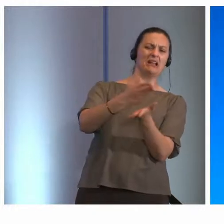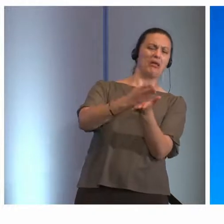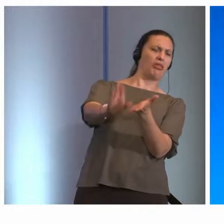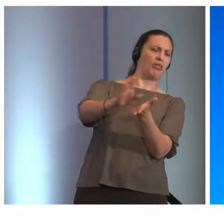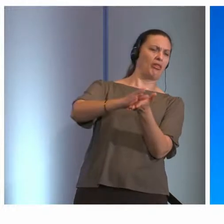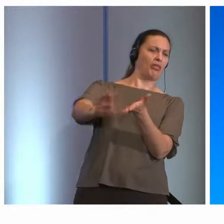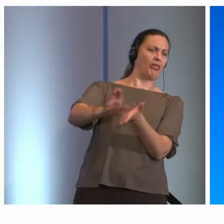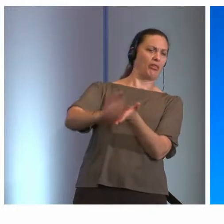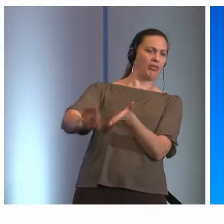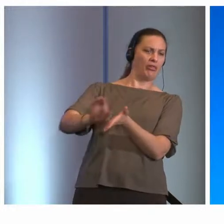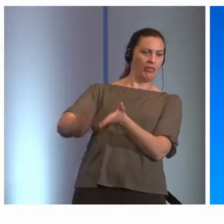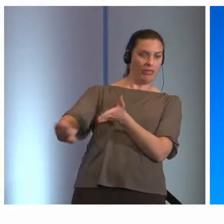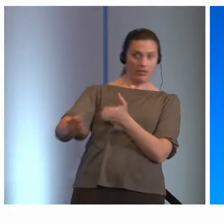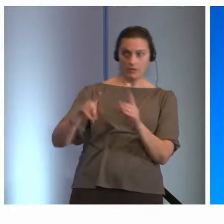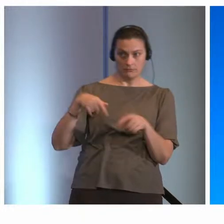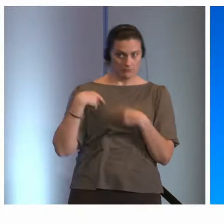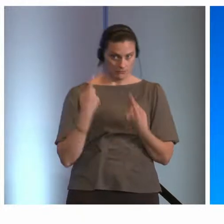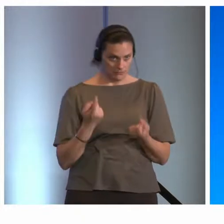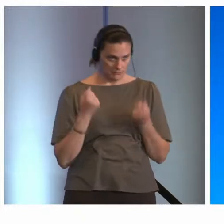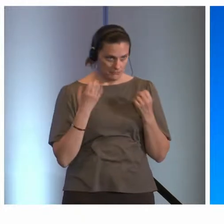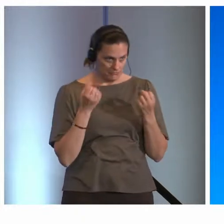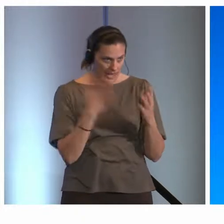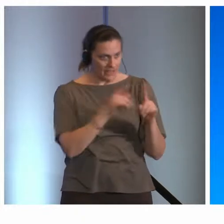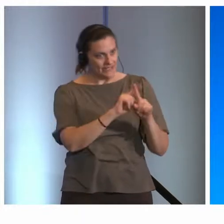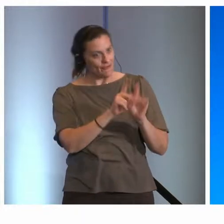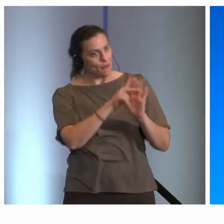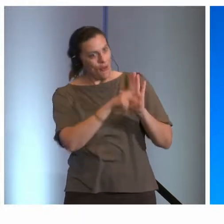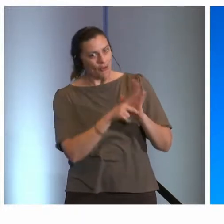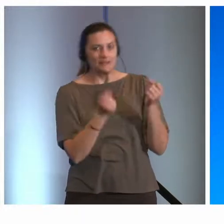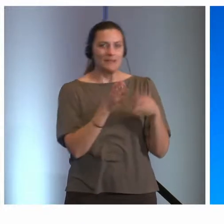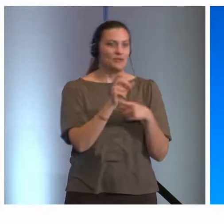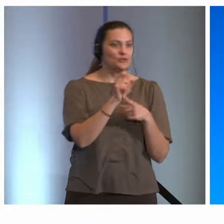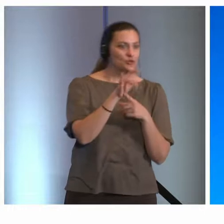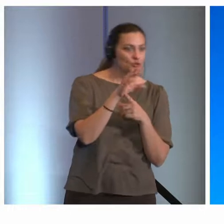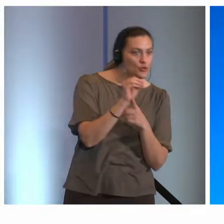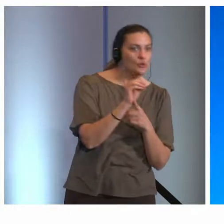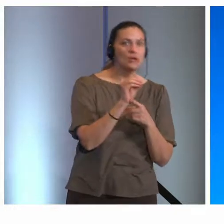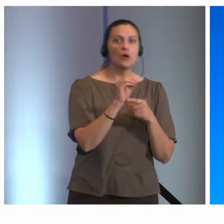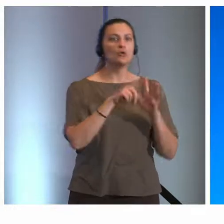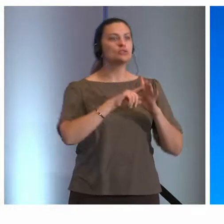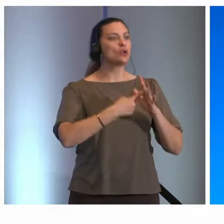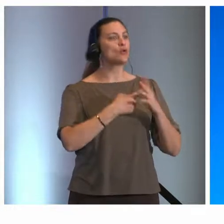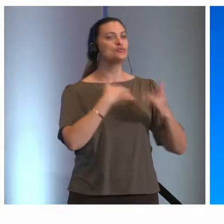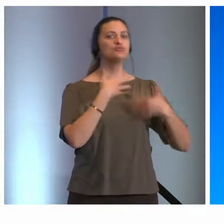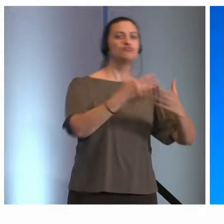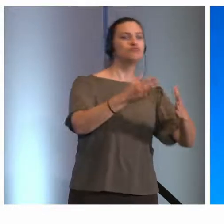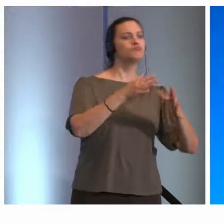#oscarssowhite campaign, the rhetoric was exclusive of people with disability, and as a result, numerous policies